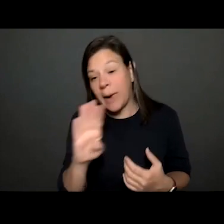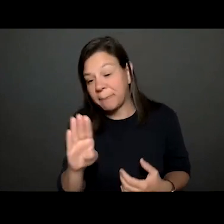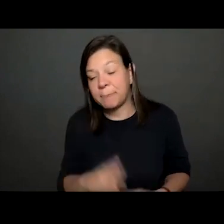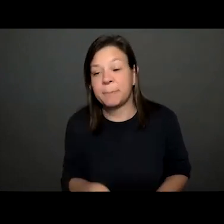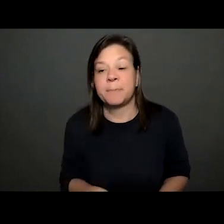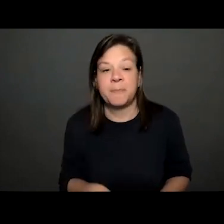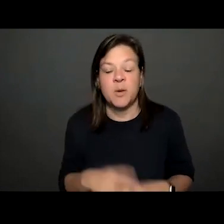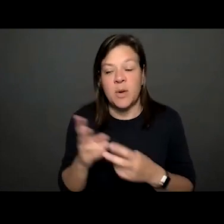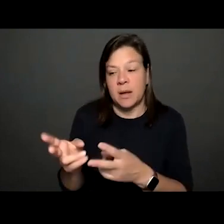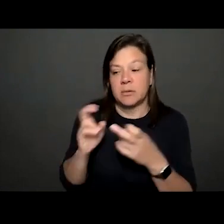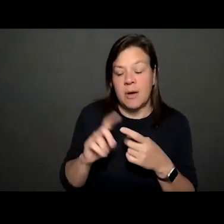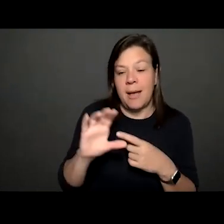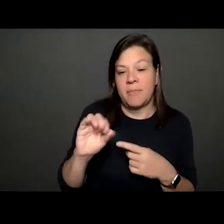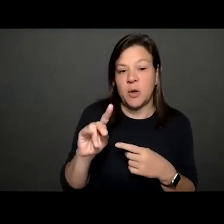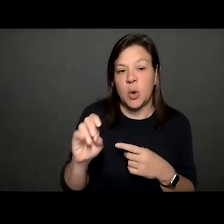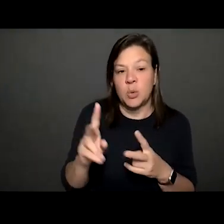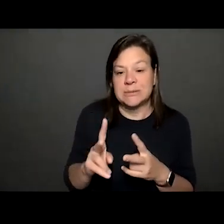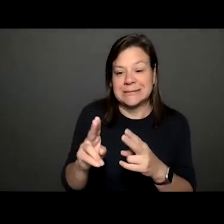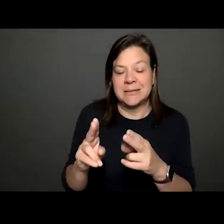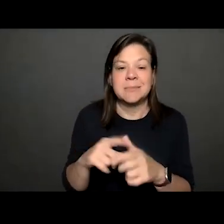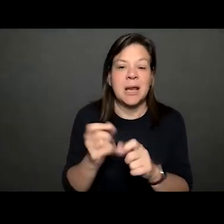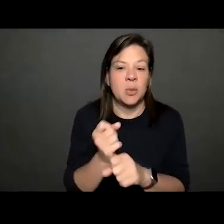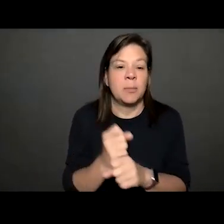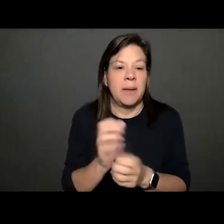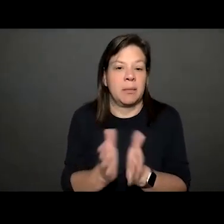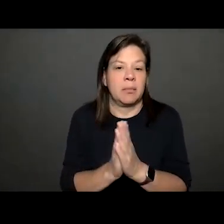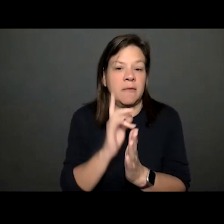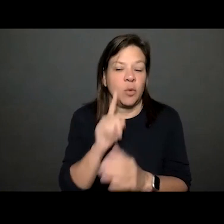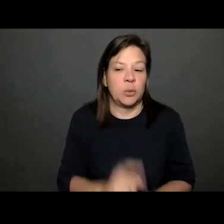THE SNIPPETS AND IT WILL MAKE THE REQUEST FOR YOU. SUPER HANDY.